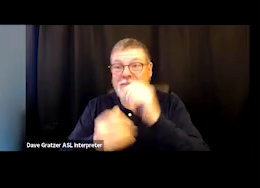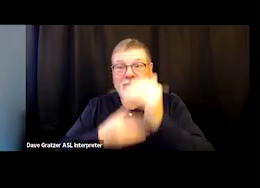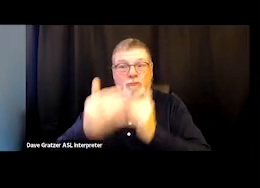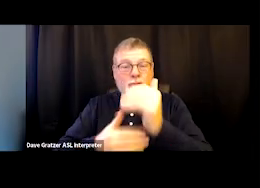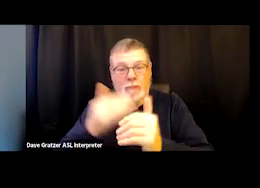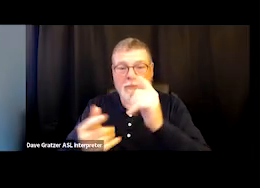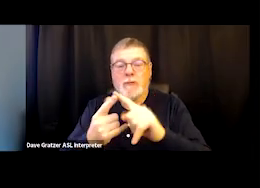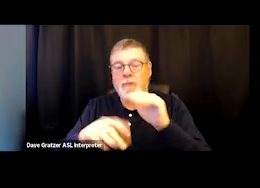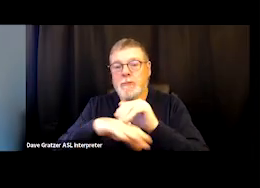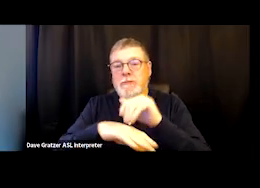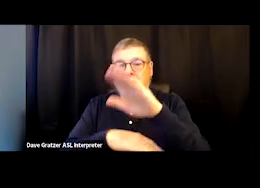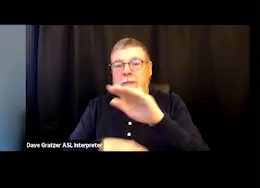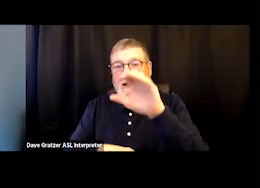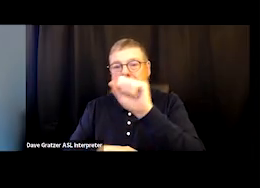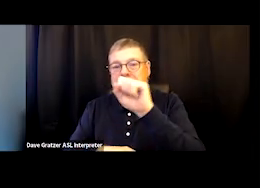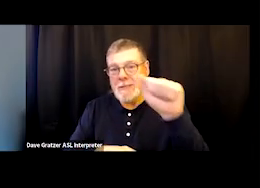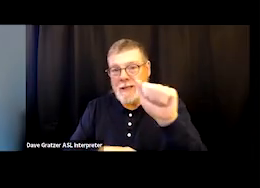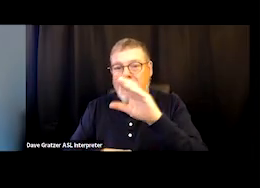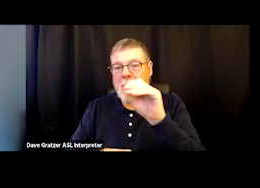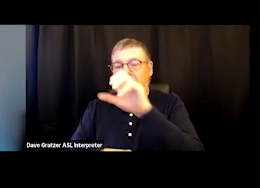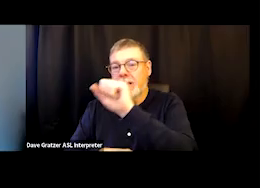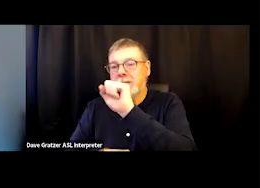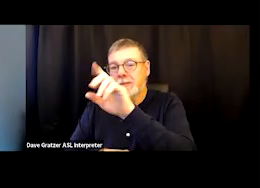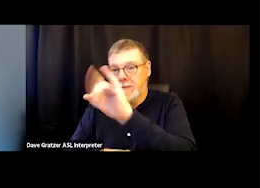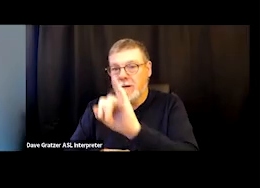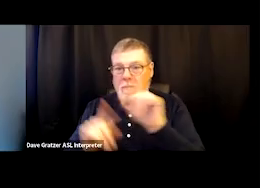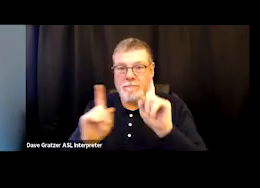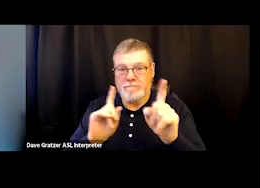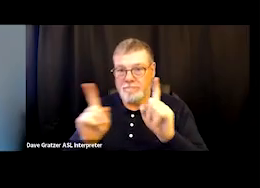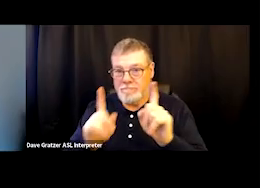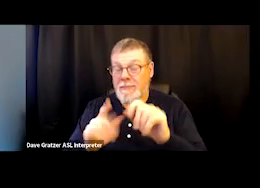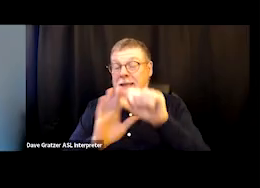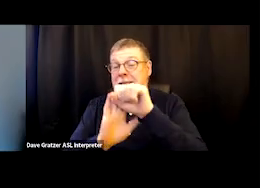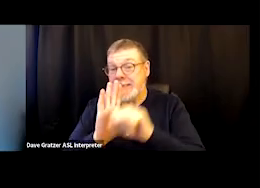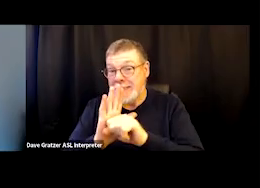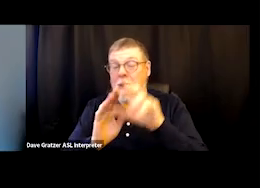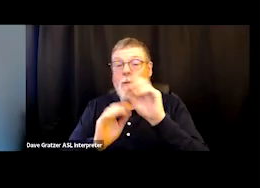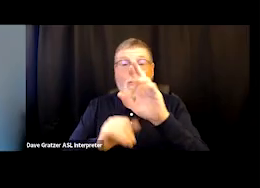SSI and SSDI applications either in your state or in your locality.